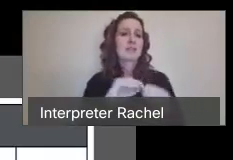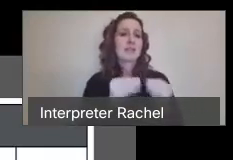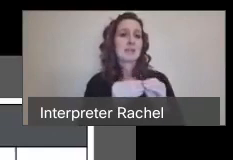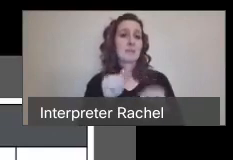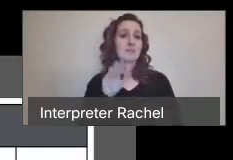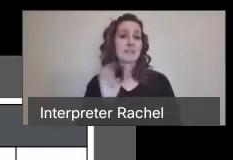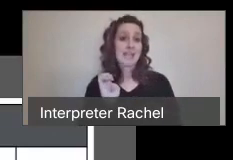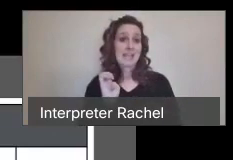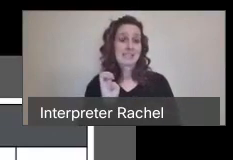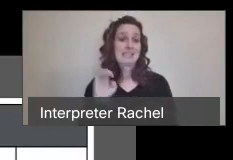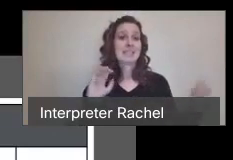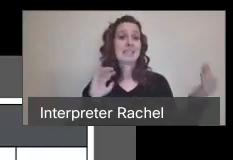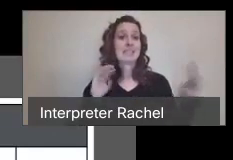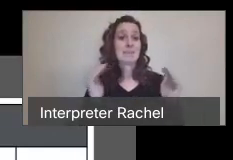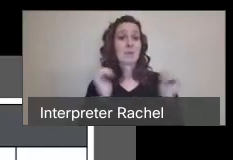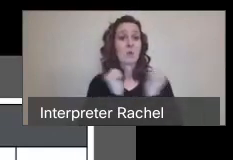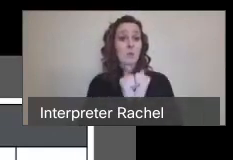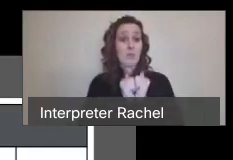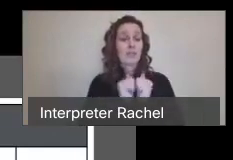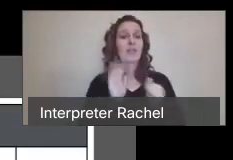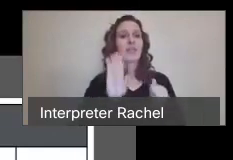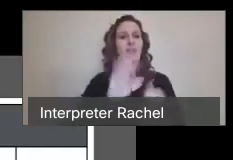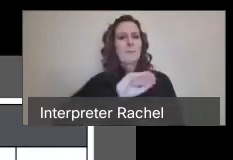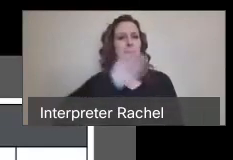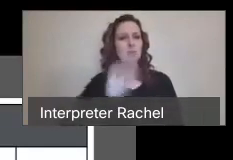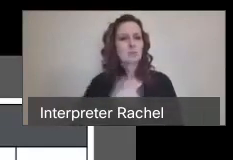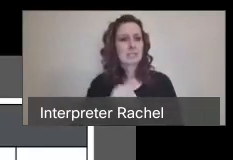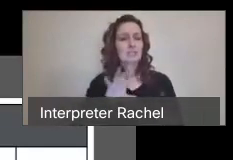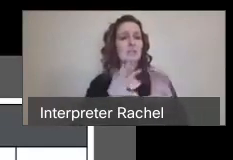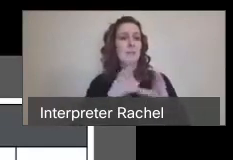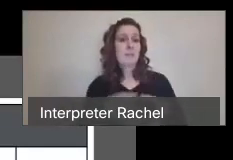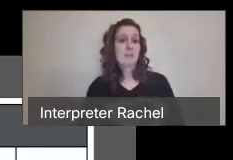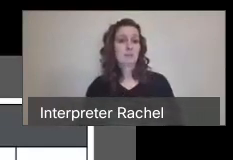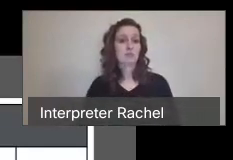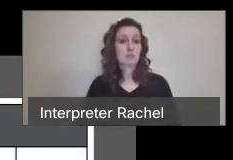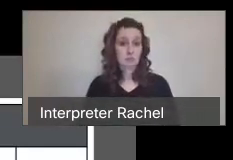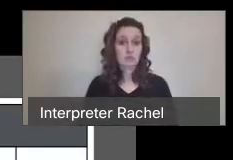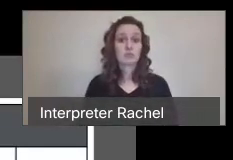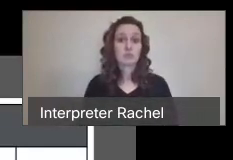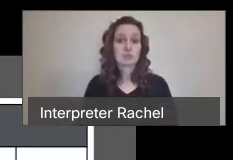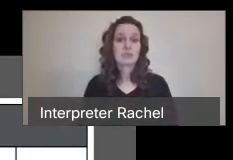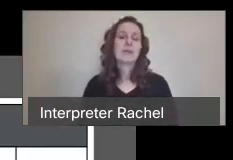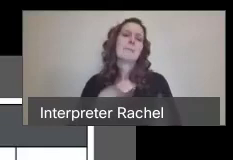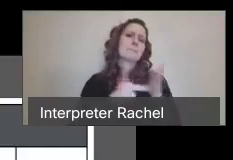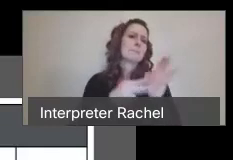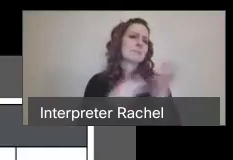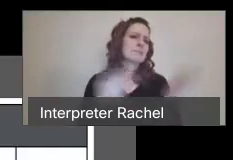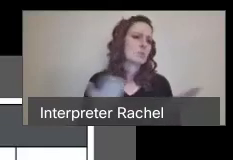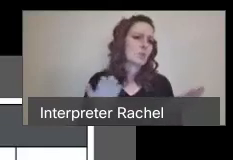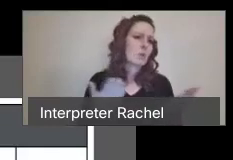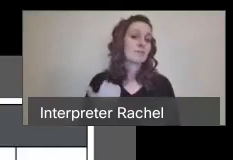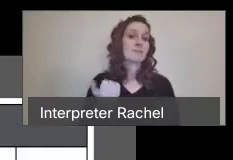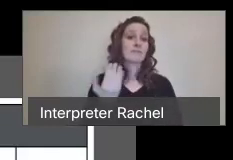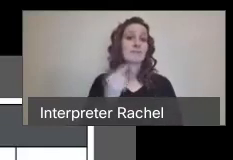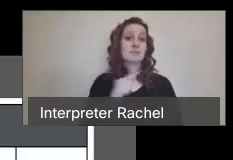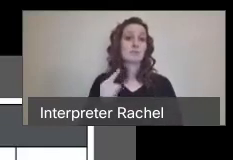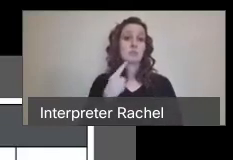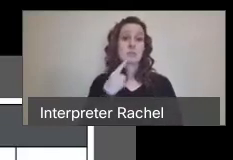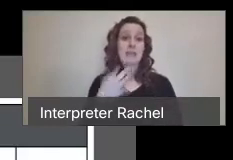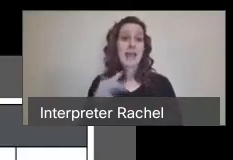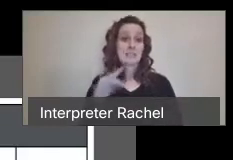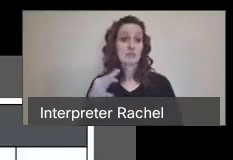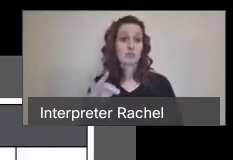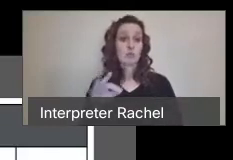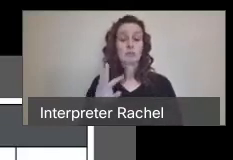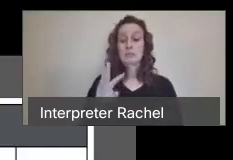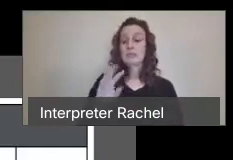compared with their percentage of the population. In other words, 15 to 19 year olds are 6.16%